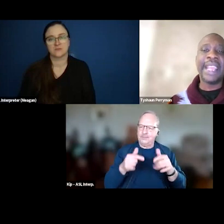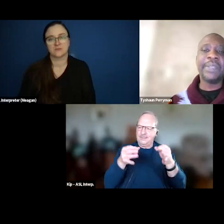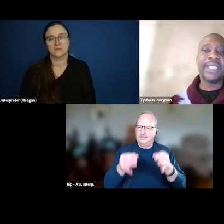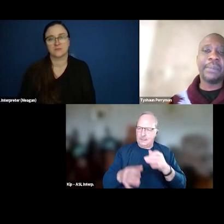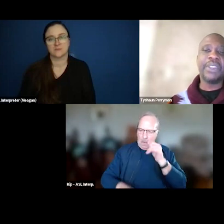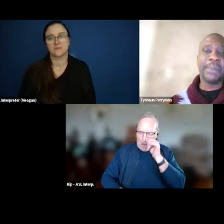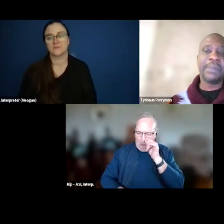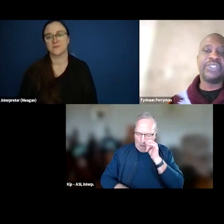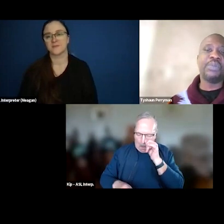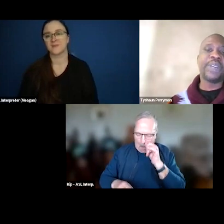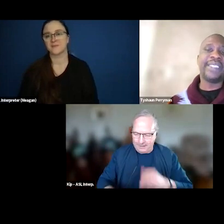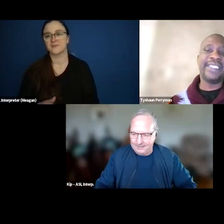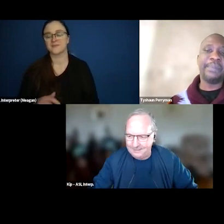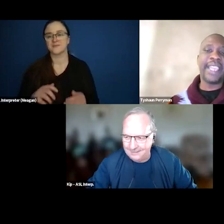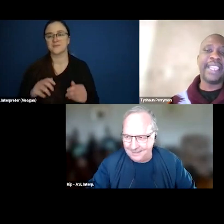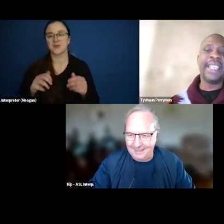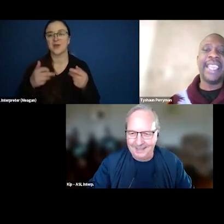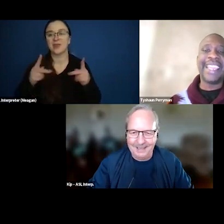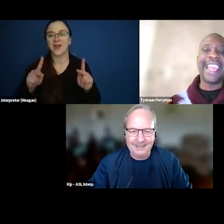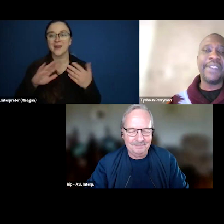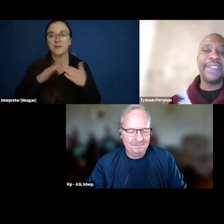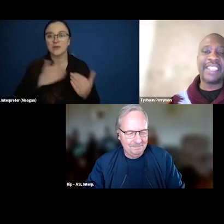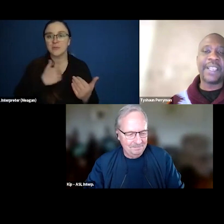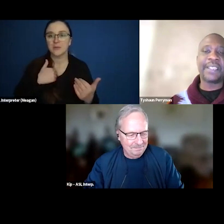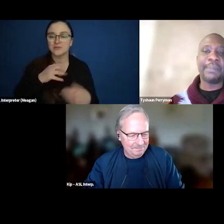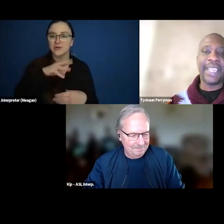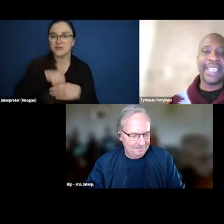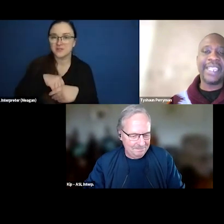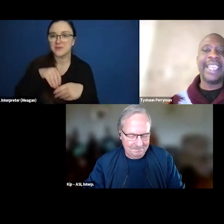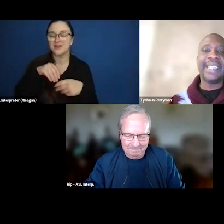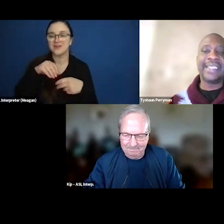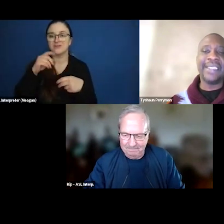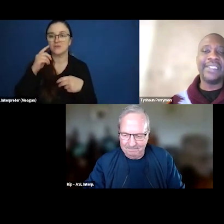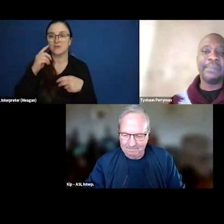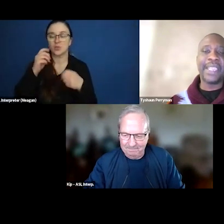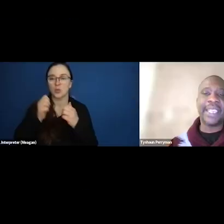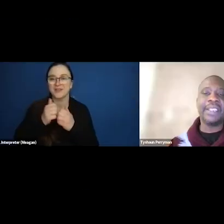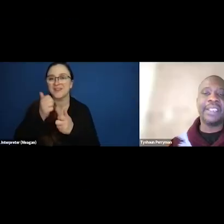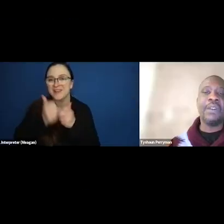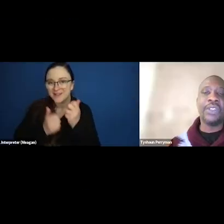Enabling community members to participate in every aspect of planning and decision-making